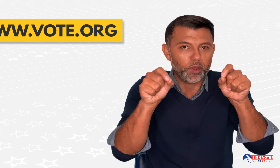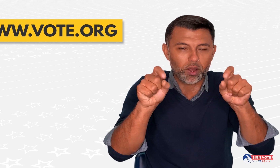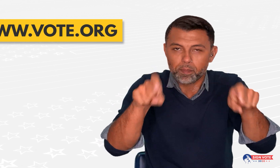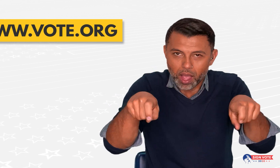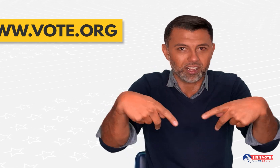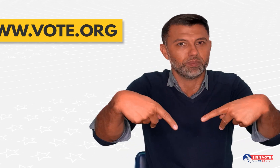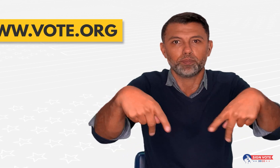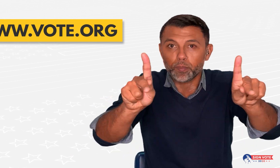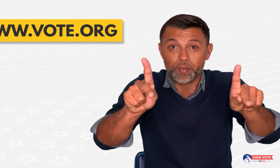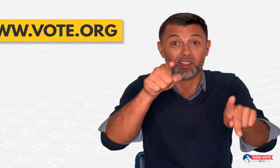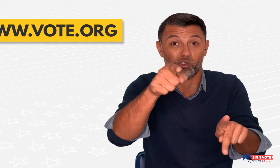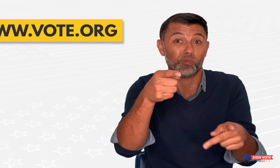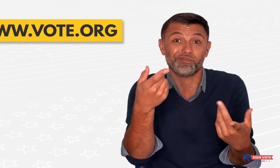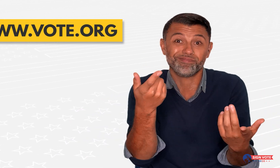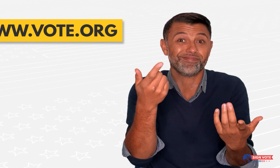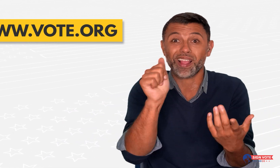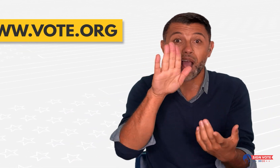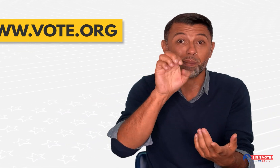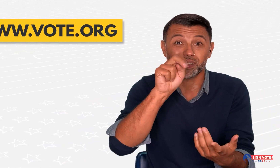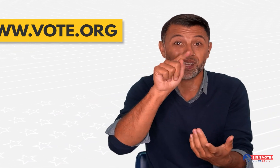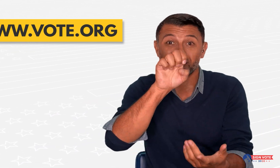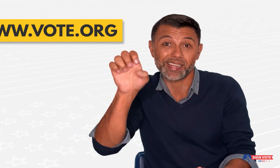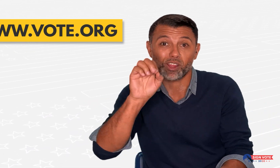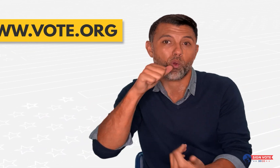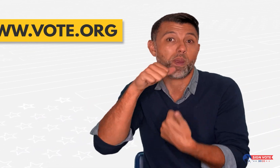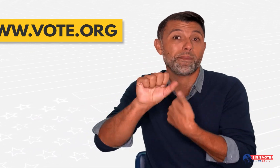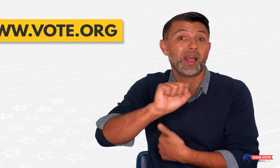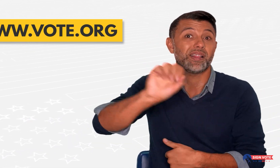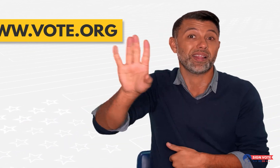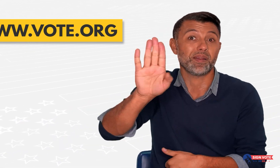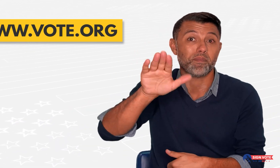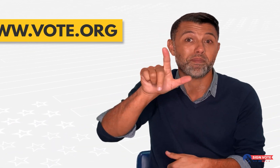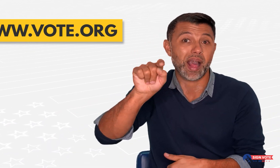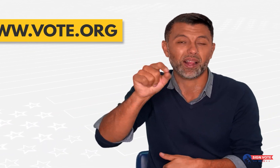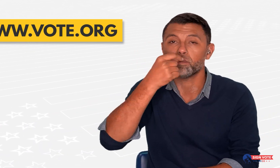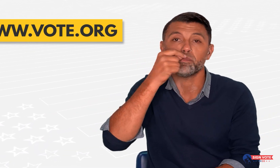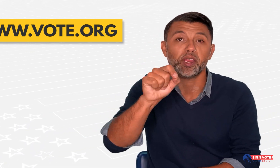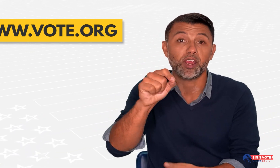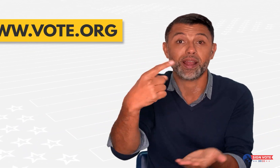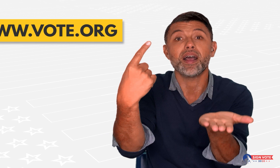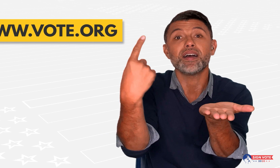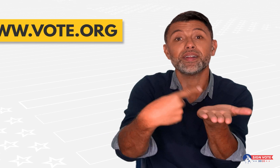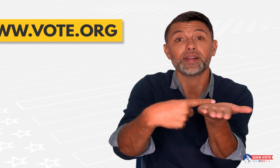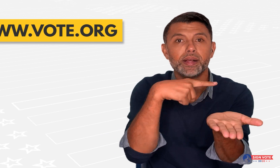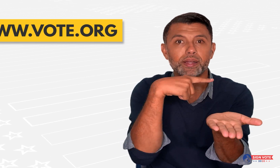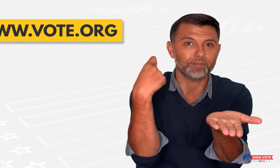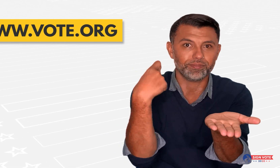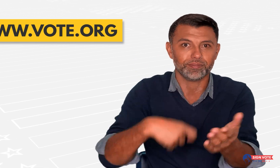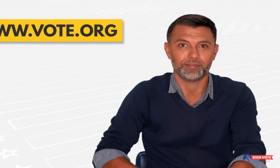I repeat, required to allow you to vote with an absentee ballot or by mail. Period.